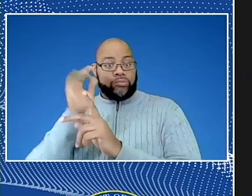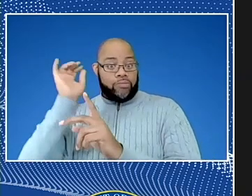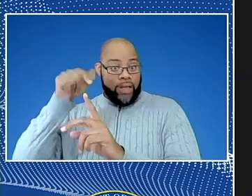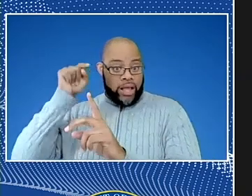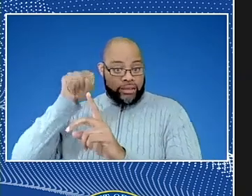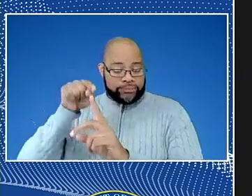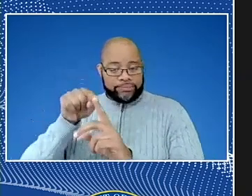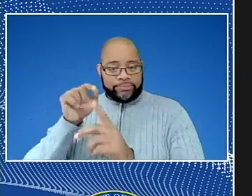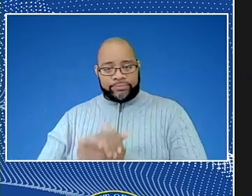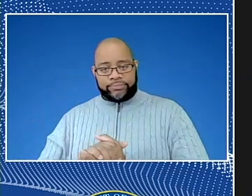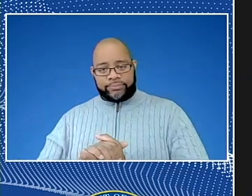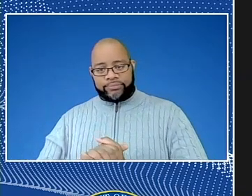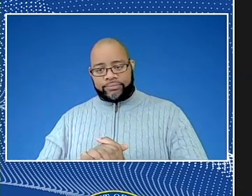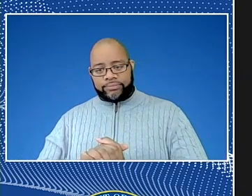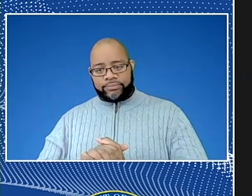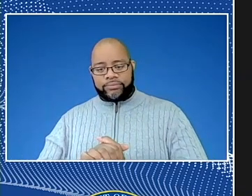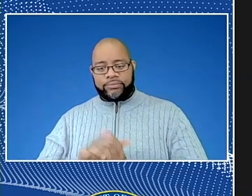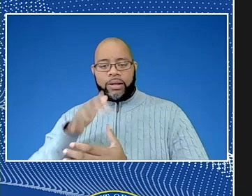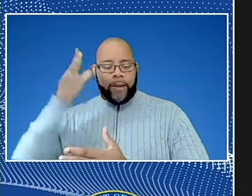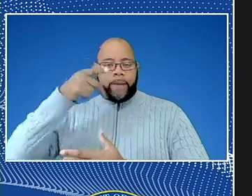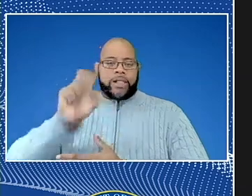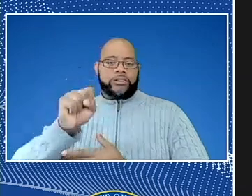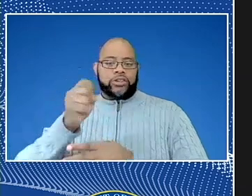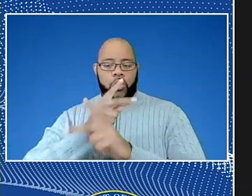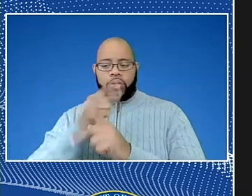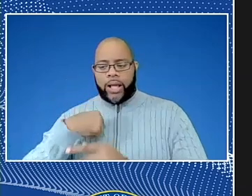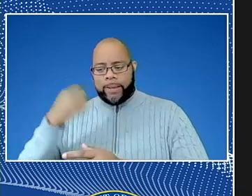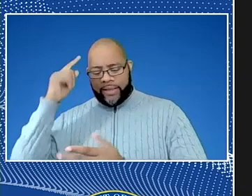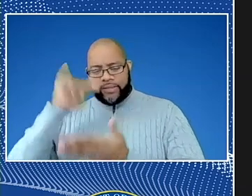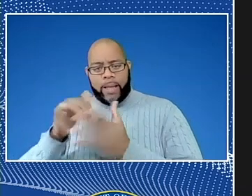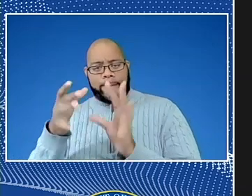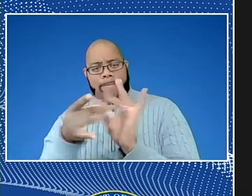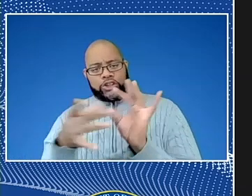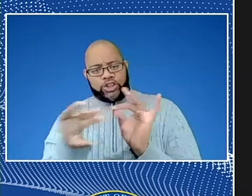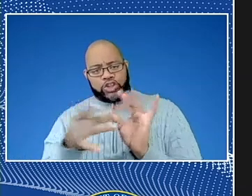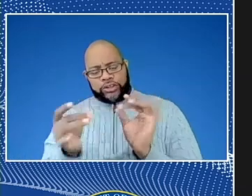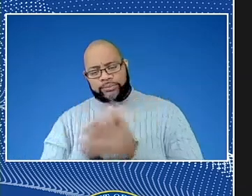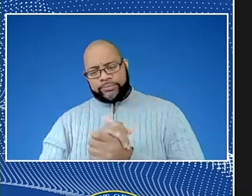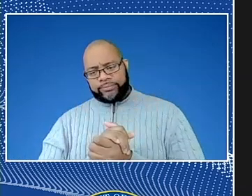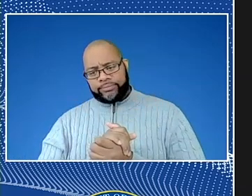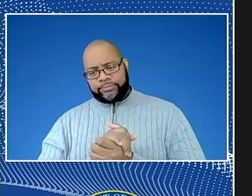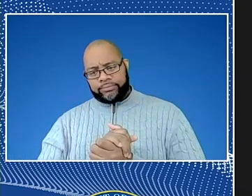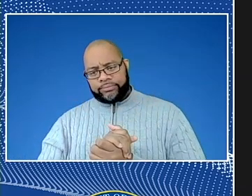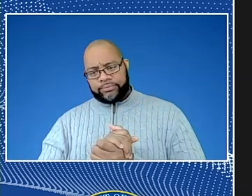Parent PLUS Loans. So I believe our messaging in good faith